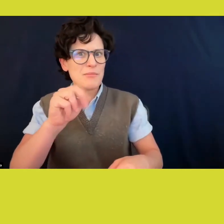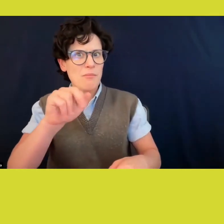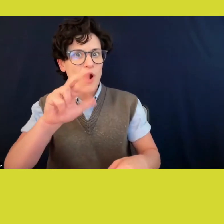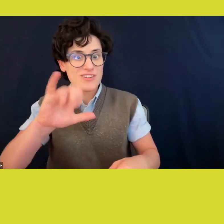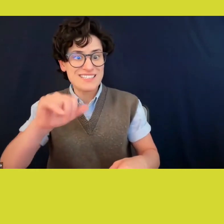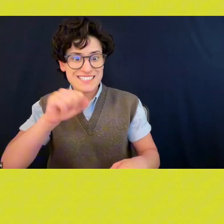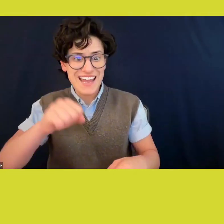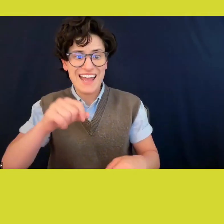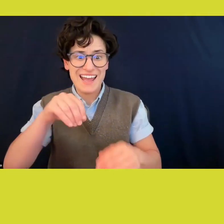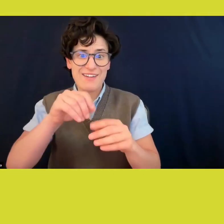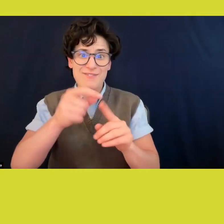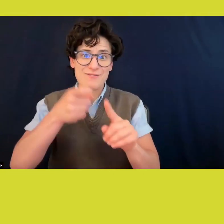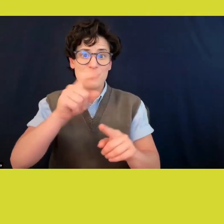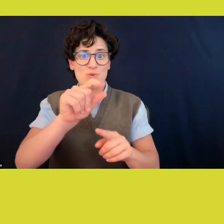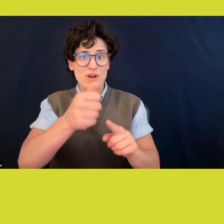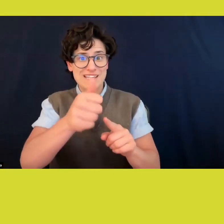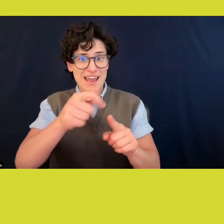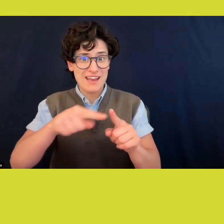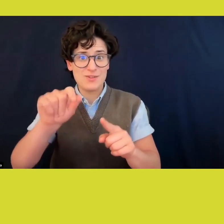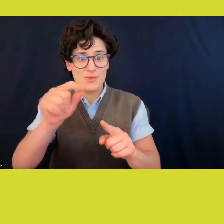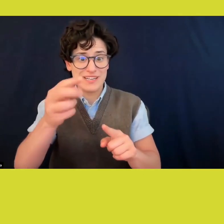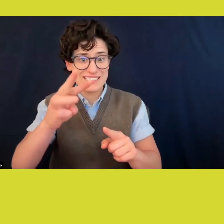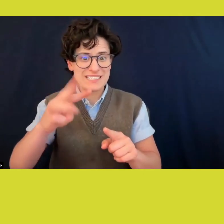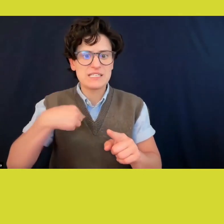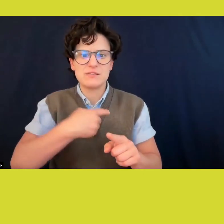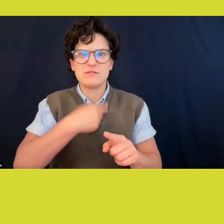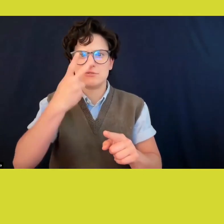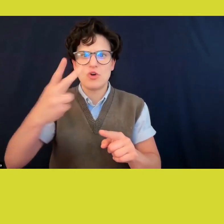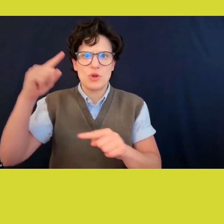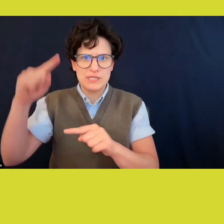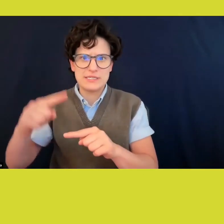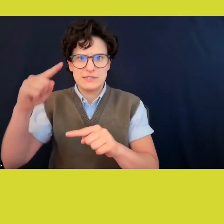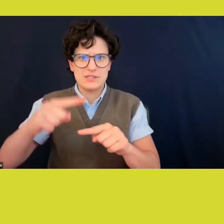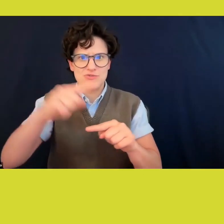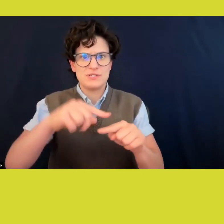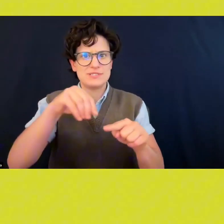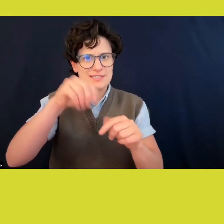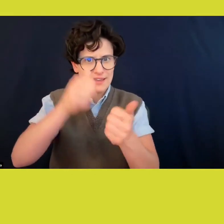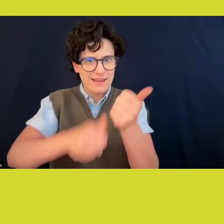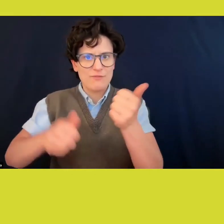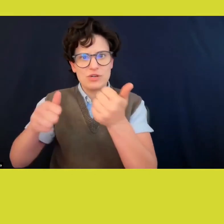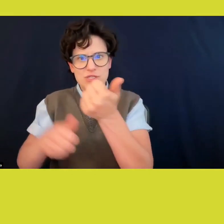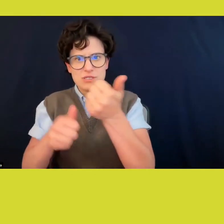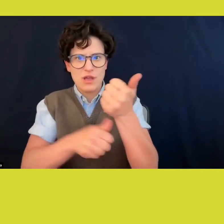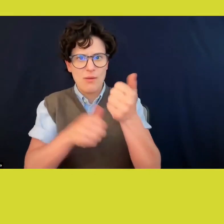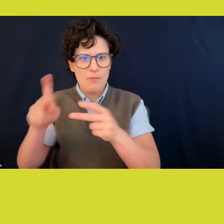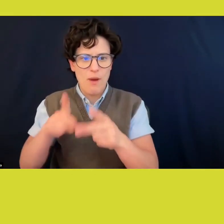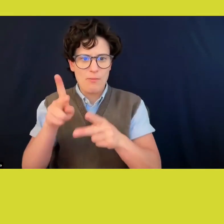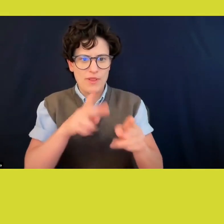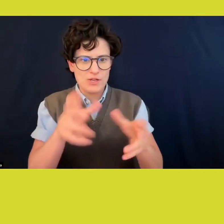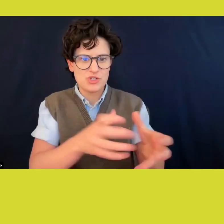including chronic homelessness yes okay thank you but it is what the federal government is saying